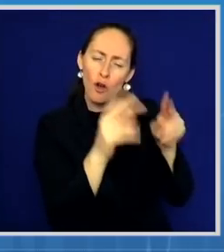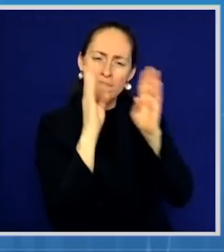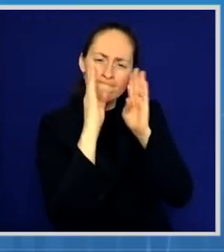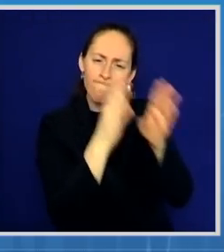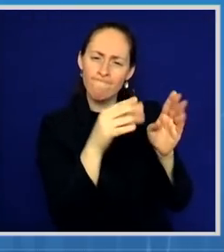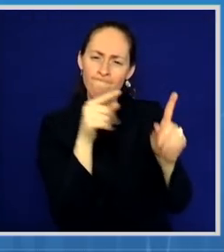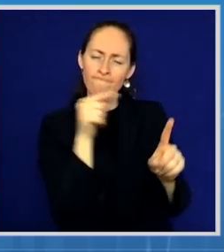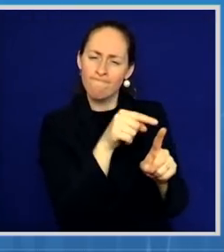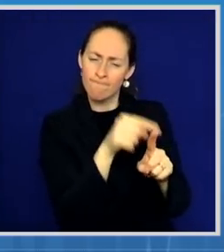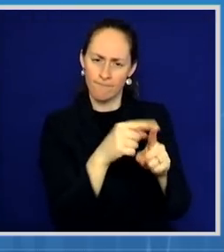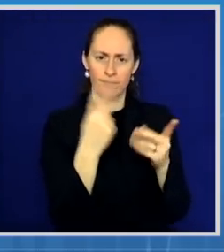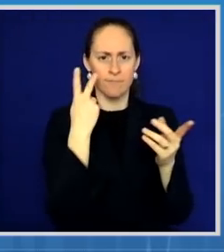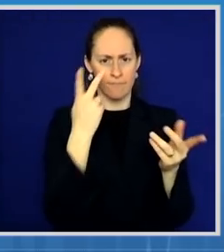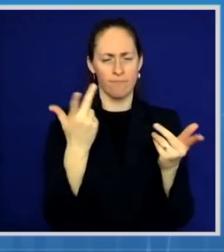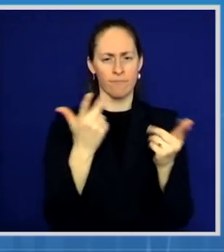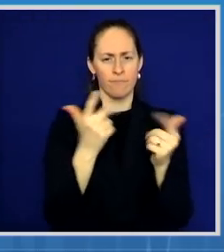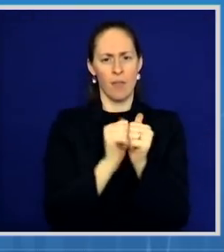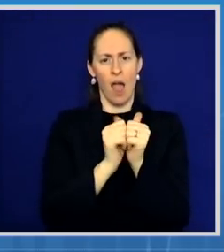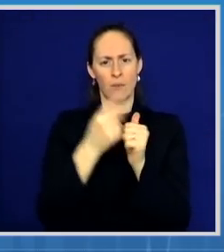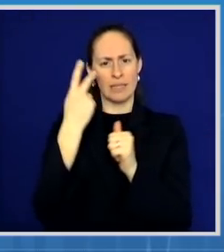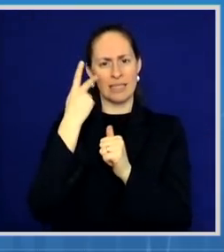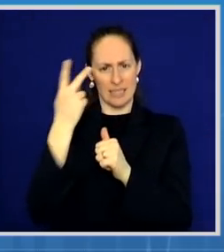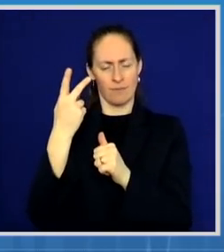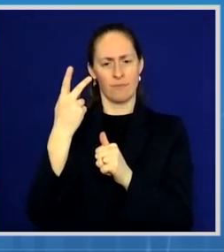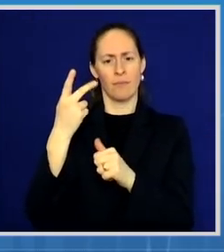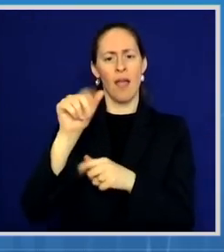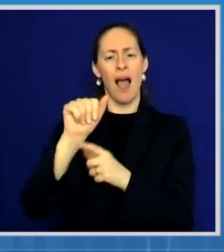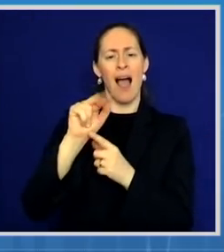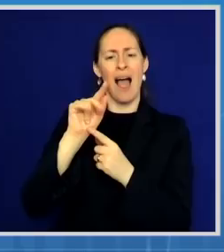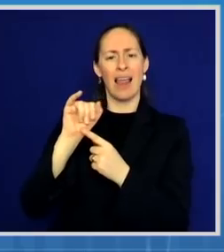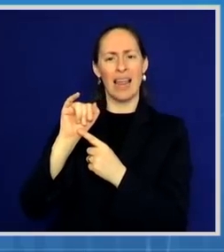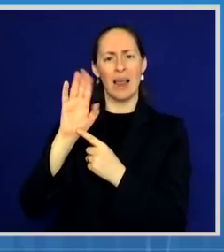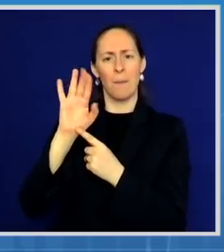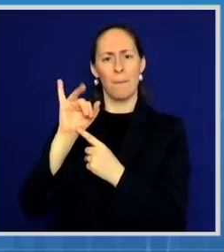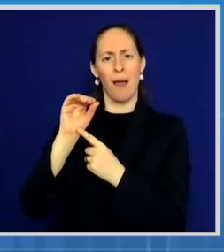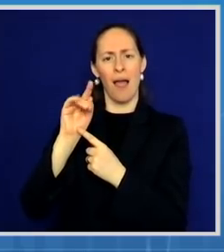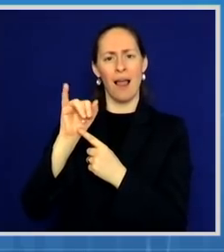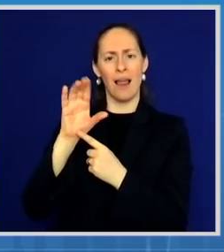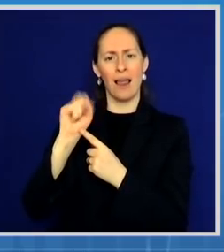in vitro against the 351 or South African isolate.